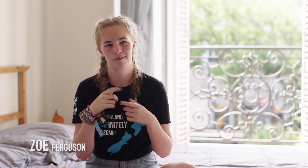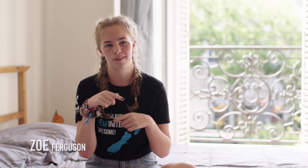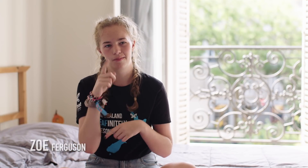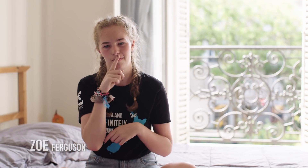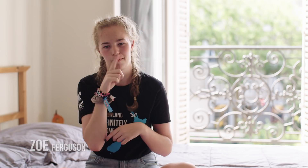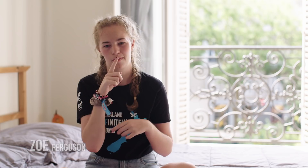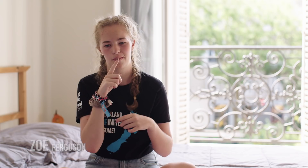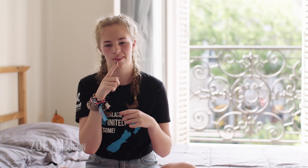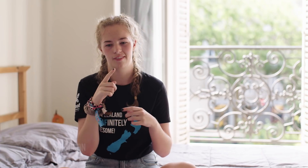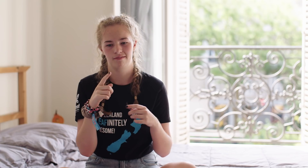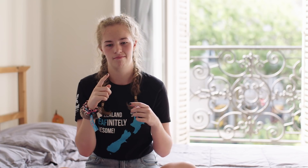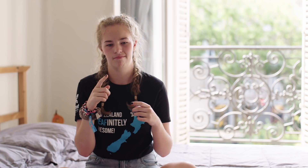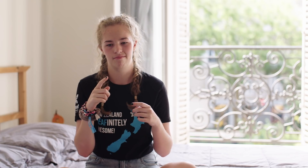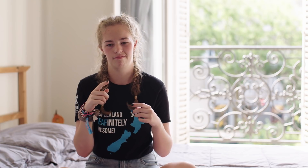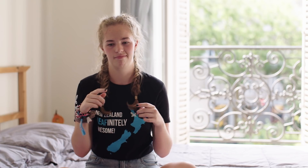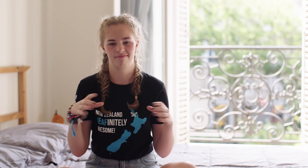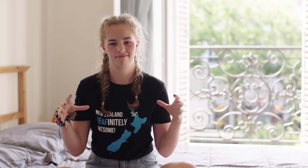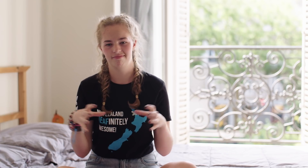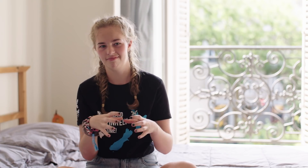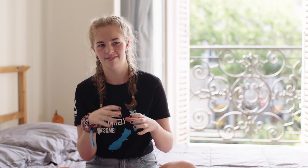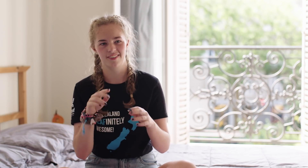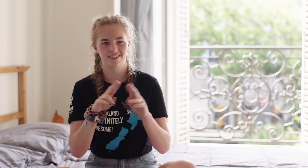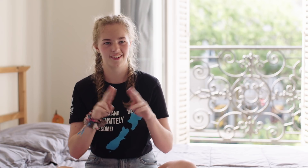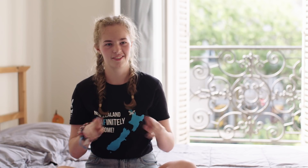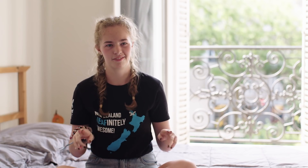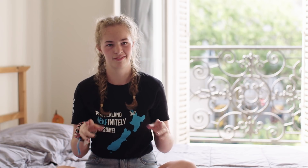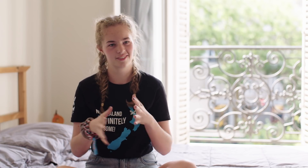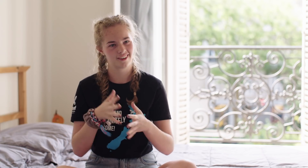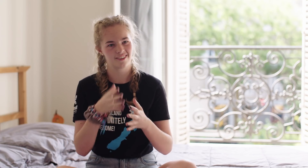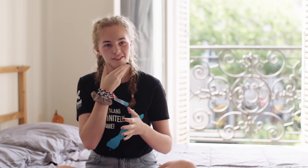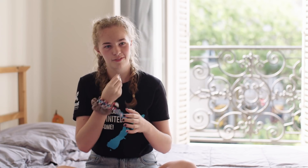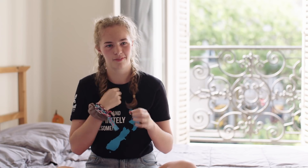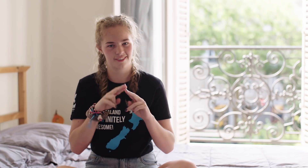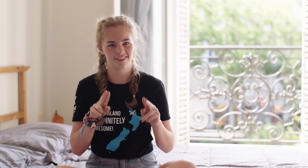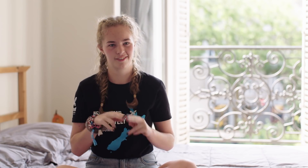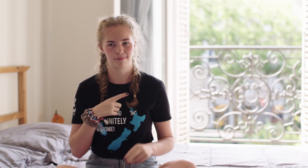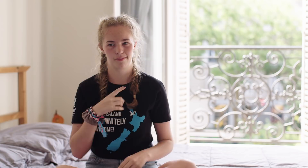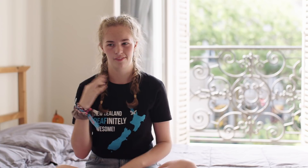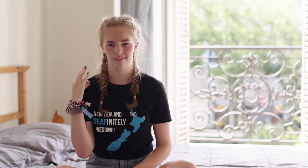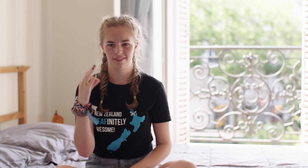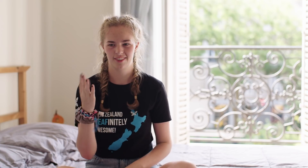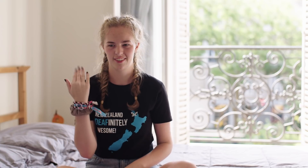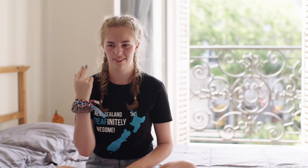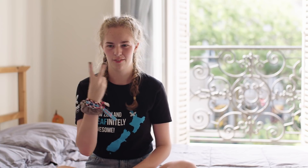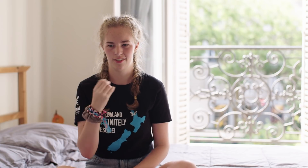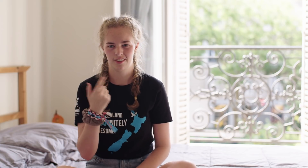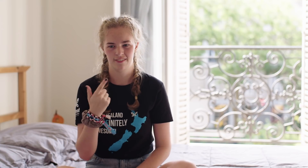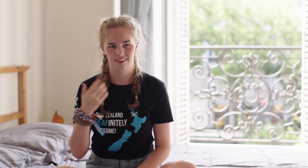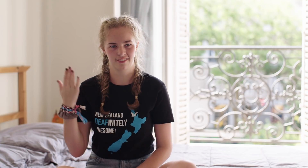but I'm especially interested in using International Sign Language, cos, well, I haven't used it since 2017,